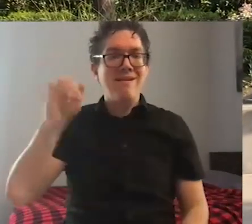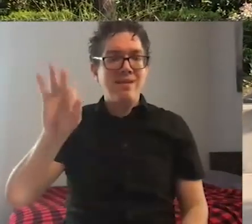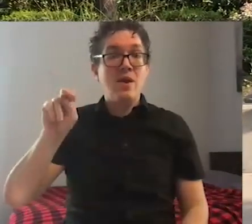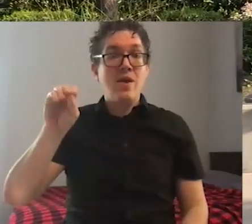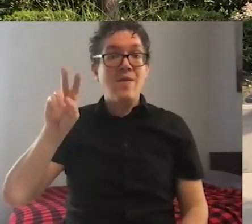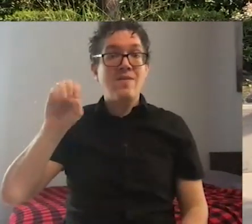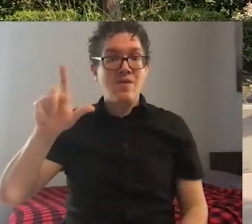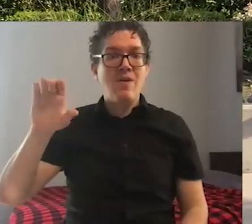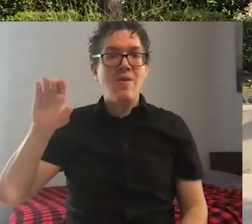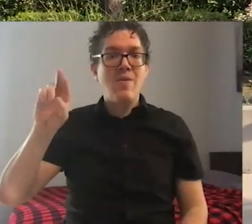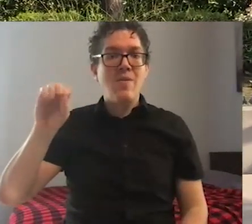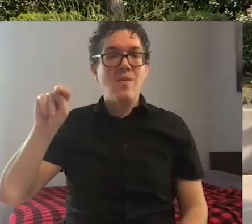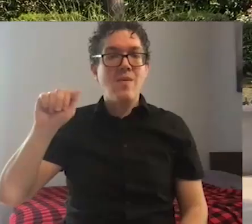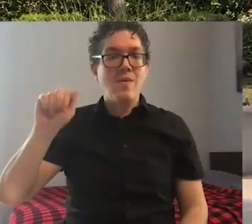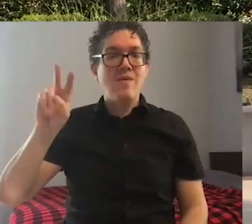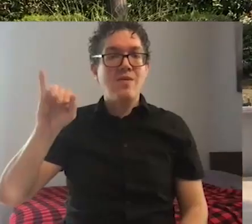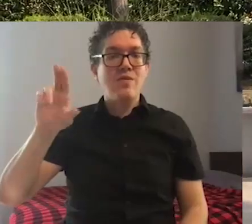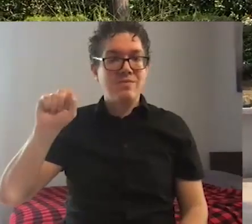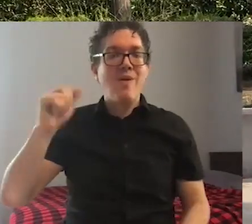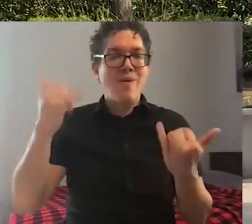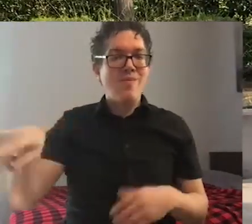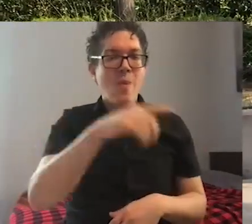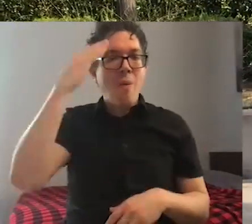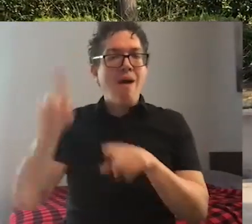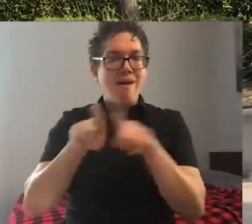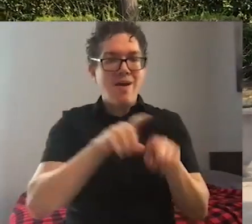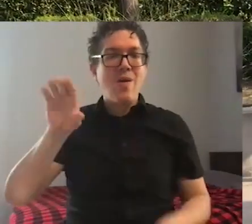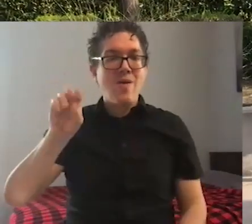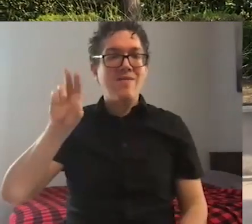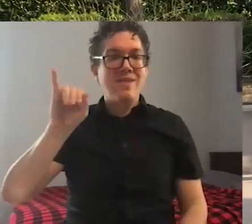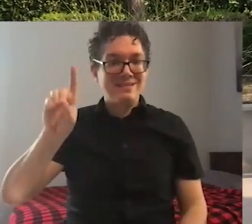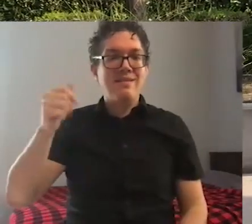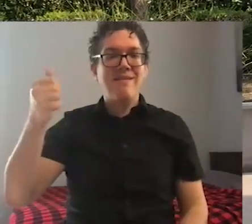2019 Novel Coronavirus, or you may know it as Covid-19.